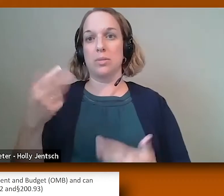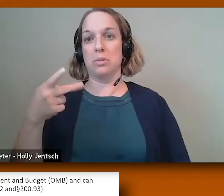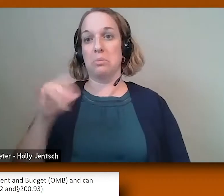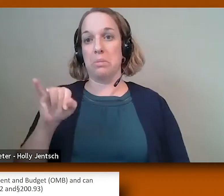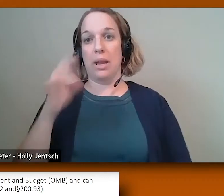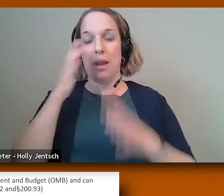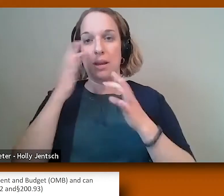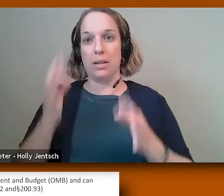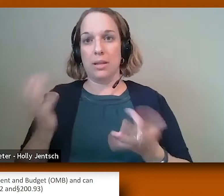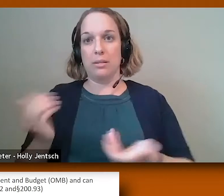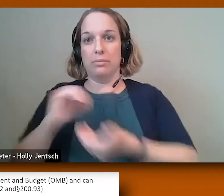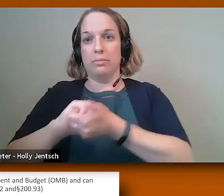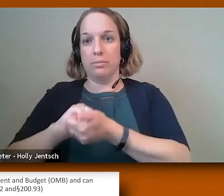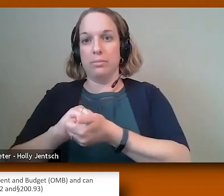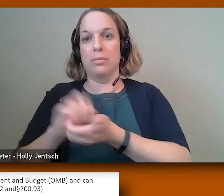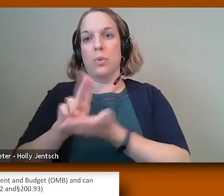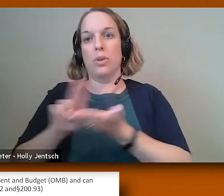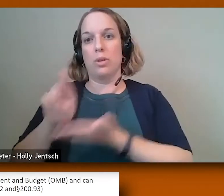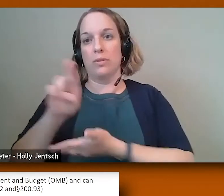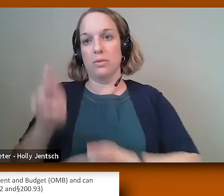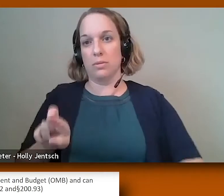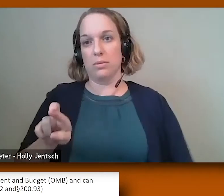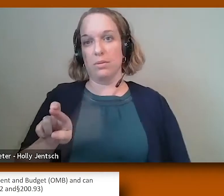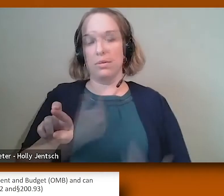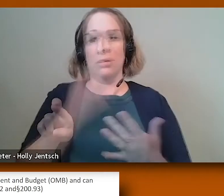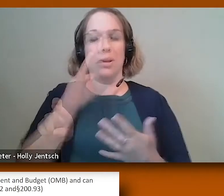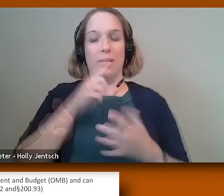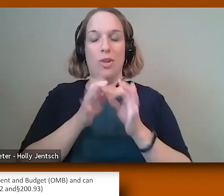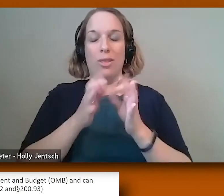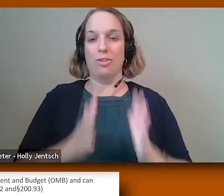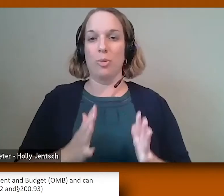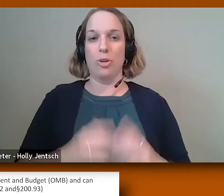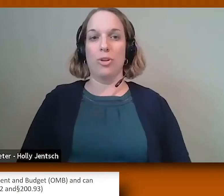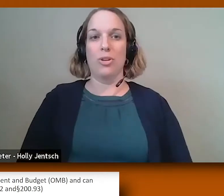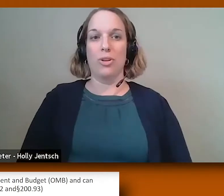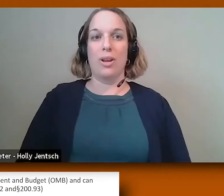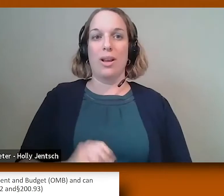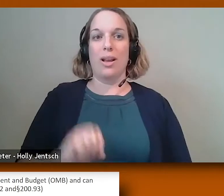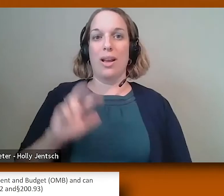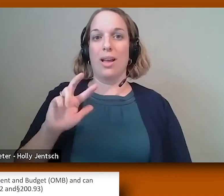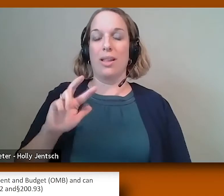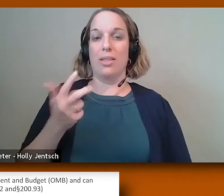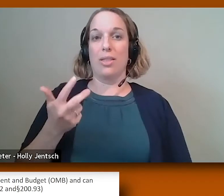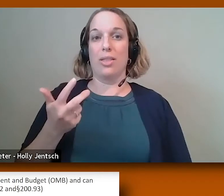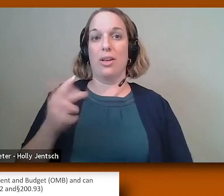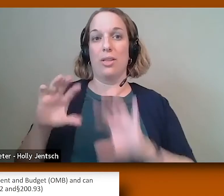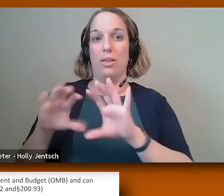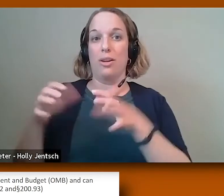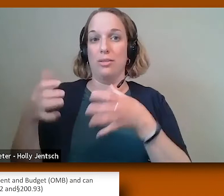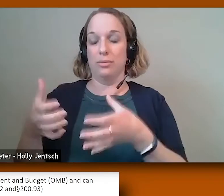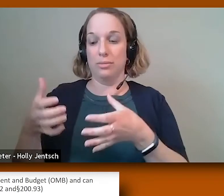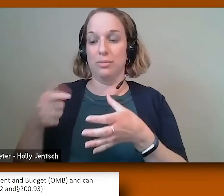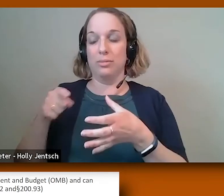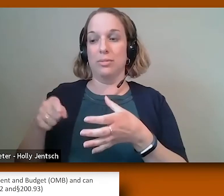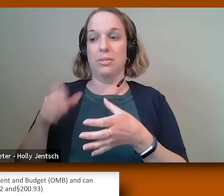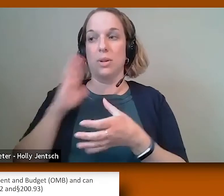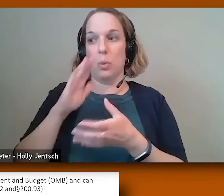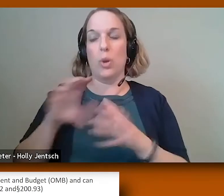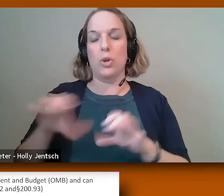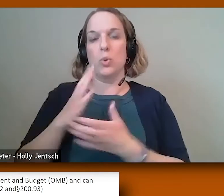with U of R, and a third party would conduct a portion of that research.